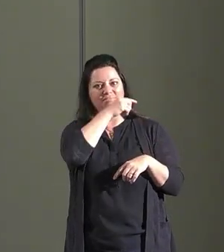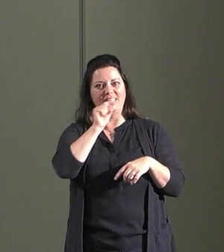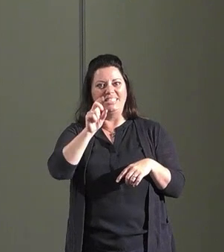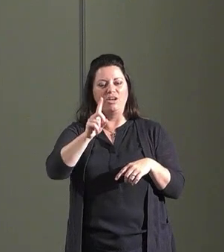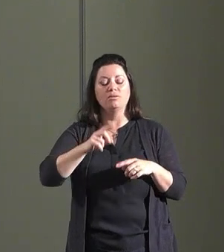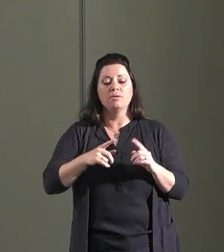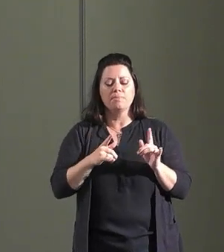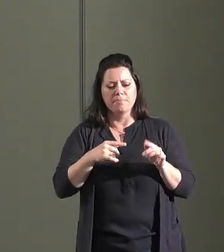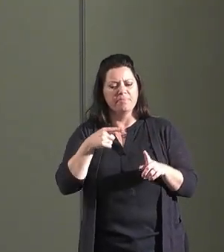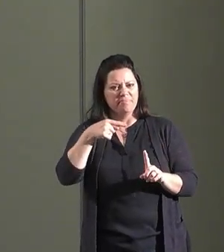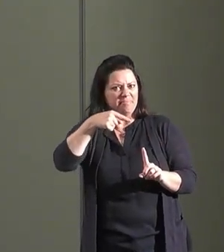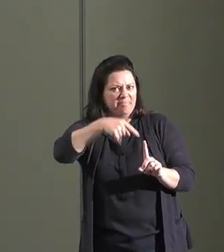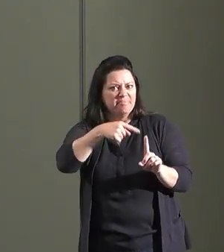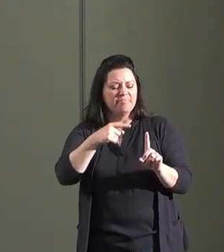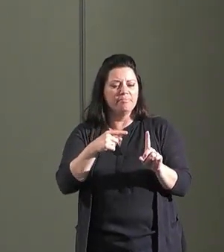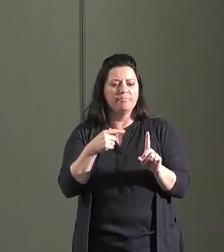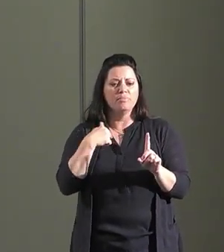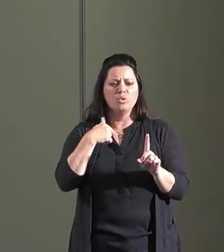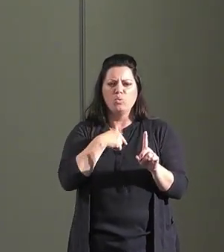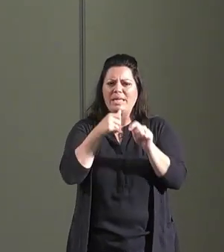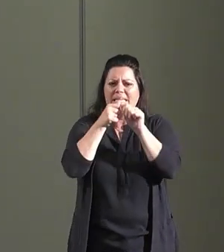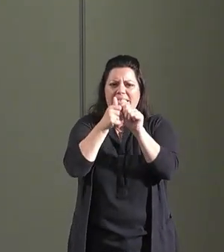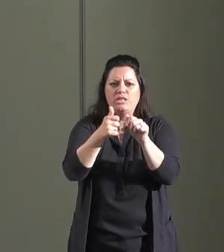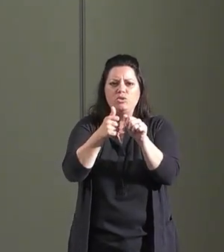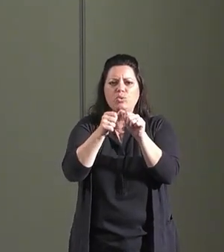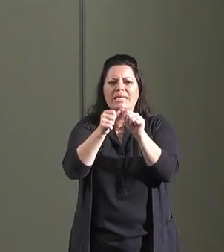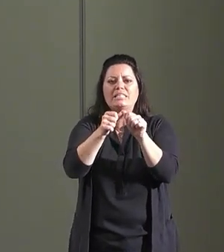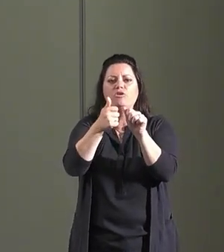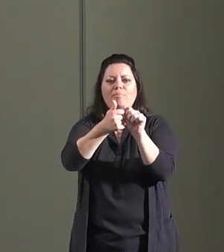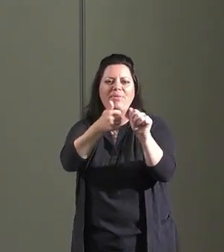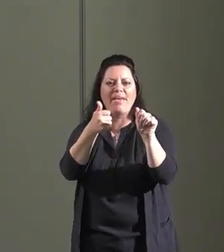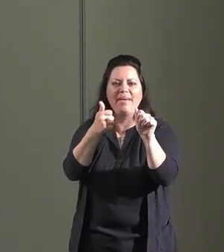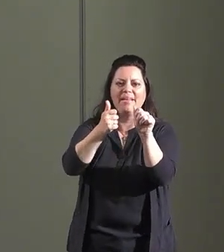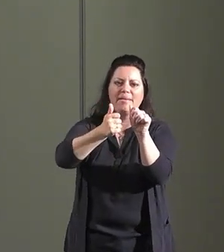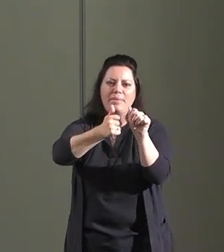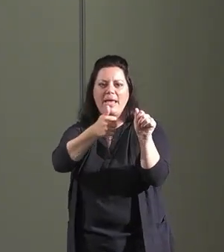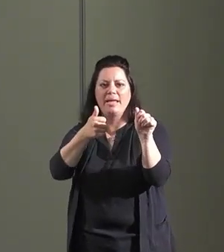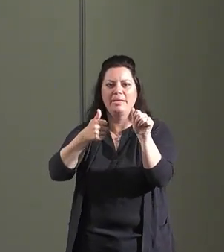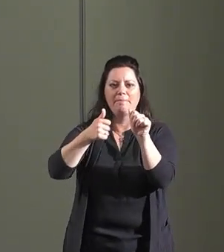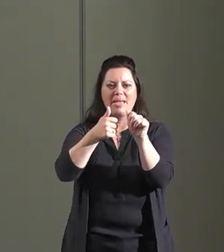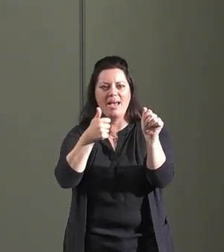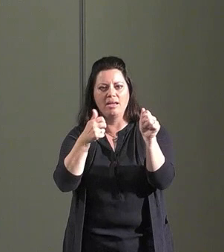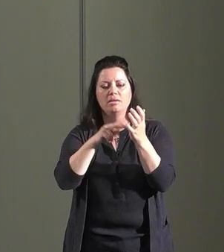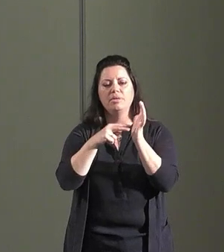And he made that point. We continue to fall behind. So we've got to track these emerging